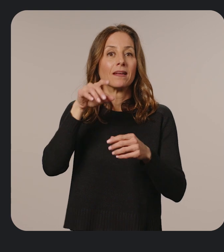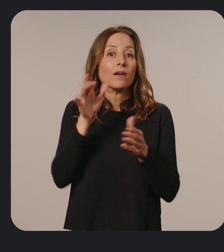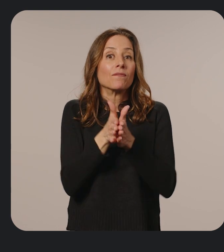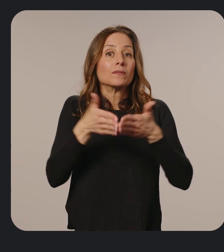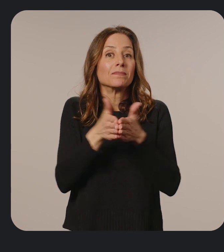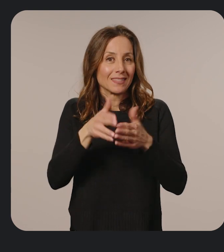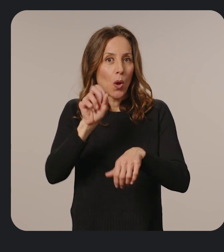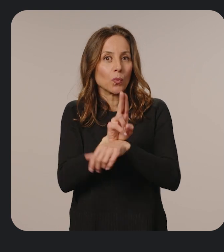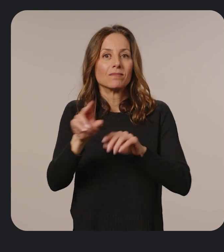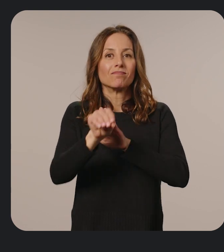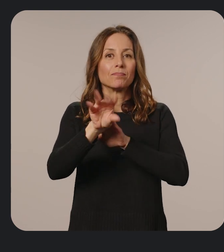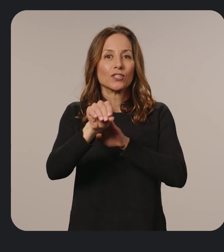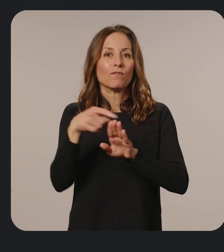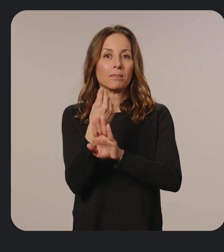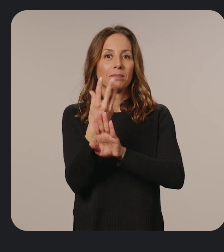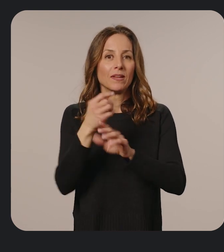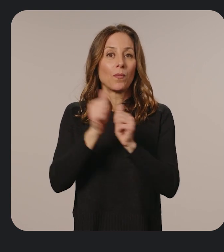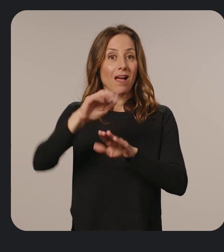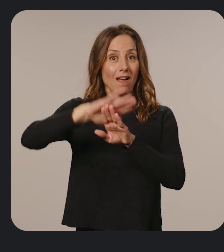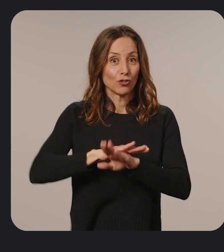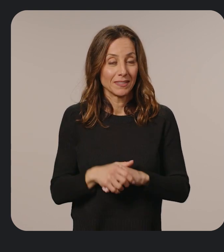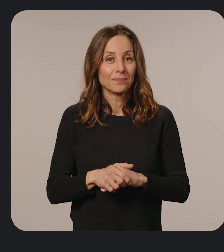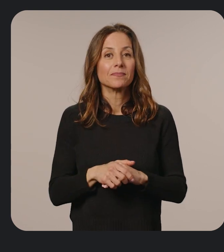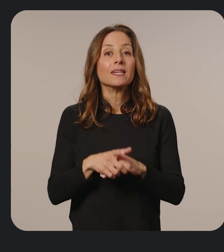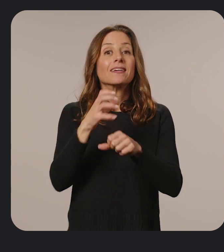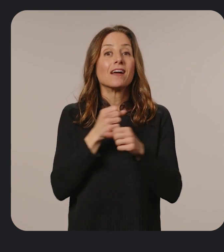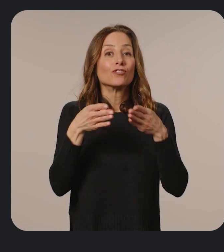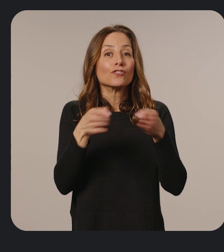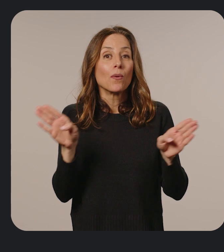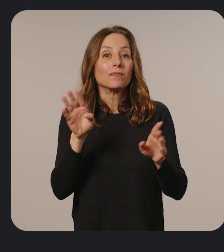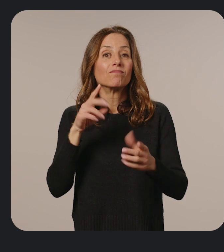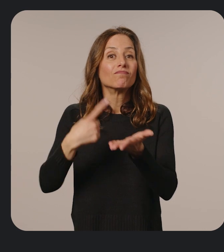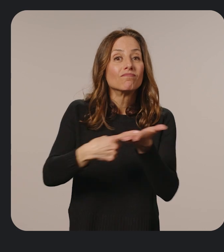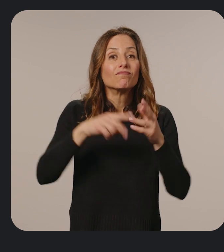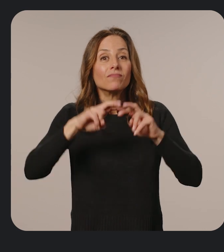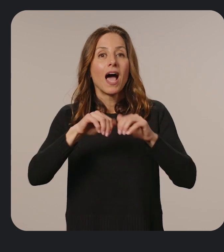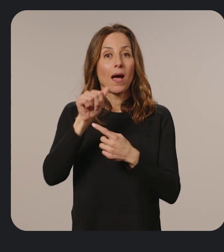to take pictures from the main camera sensors with the cover screen. To get a general overview of how your apps will work